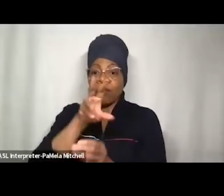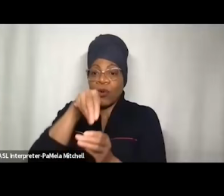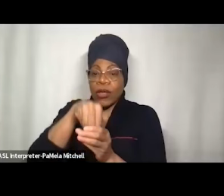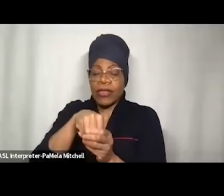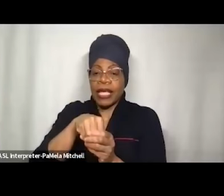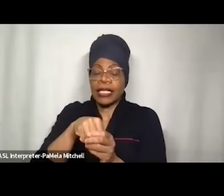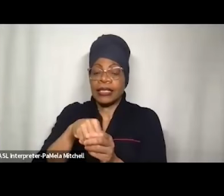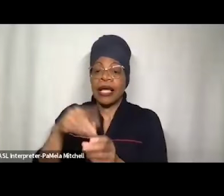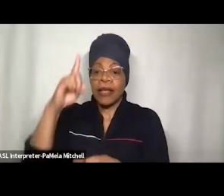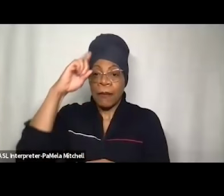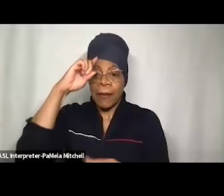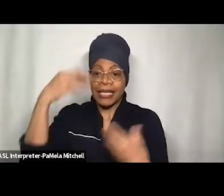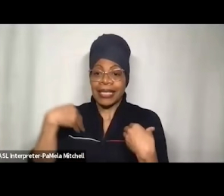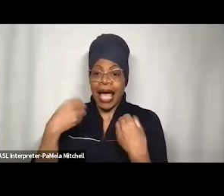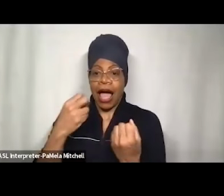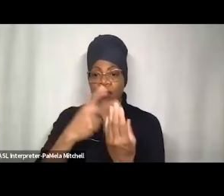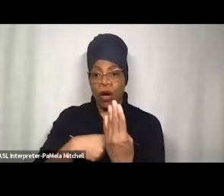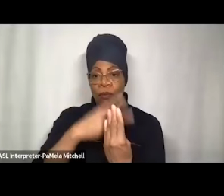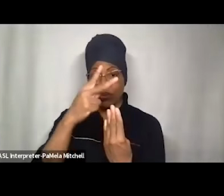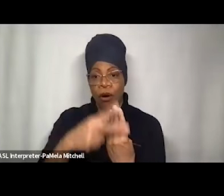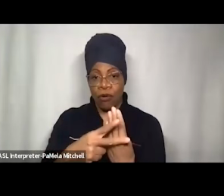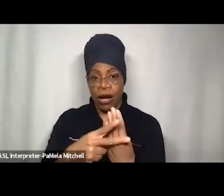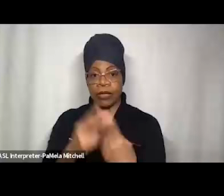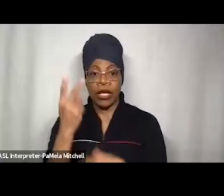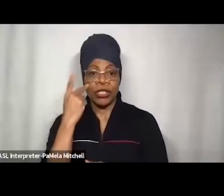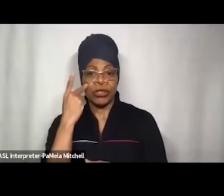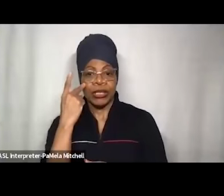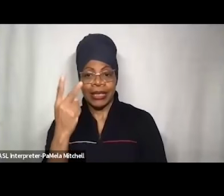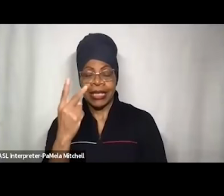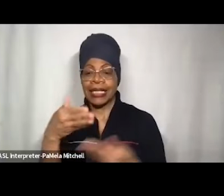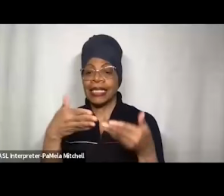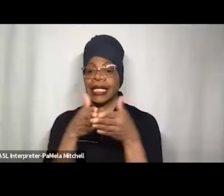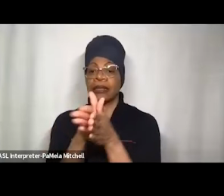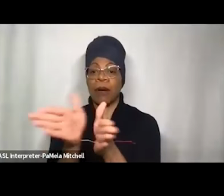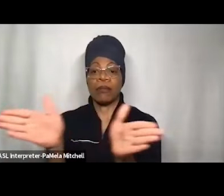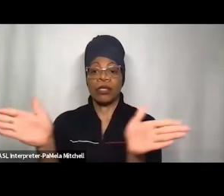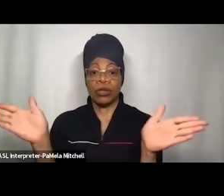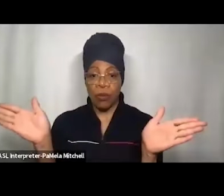Here are some of the instruments for screening. Again, these are all public domain instruments. I won't go into detail with these,